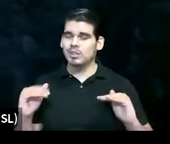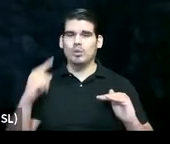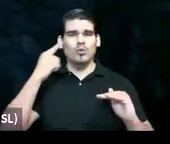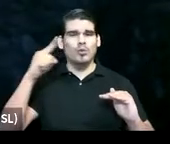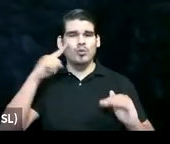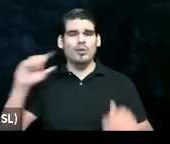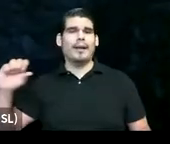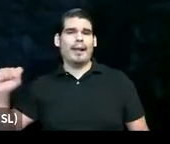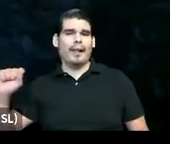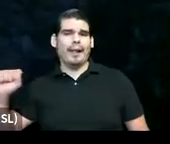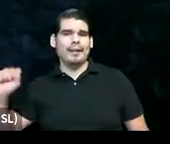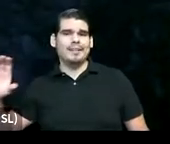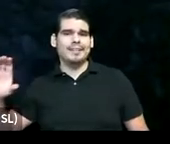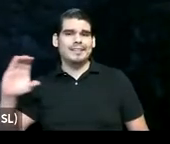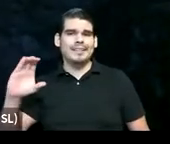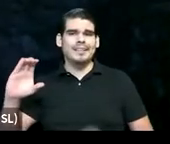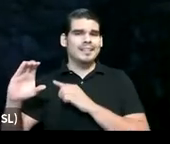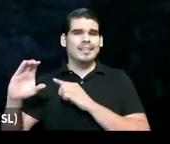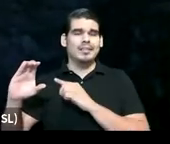resolve this problem. So I think you've done a great job with that.